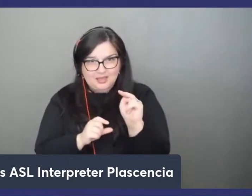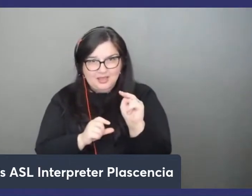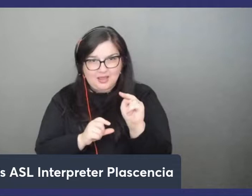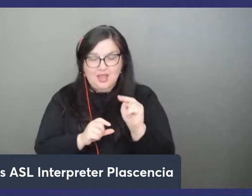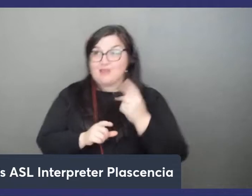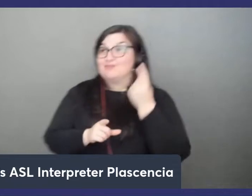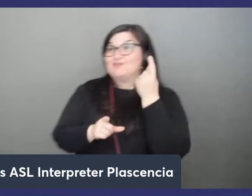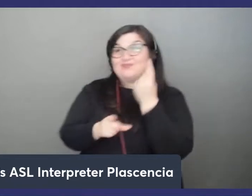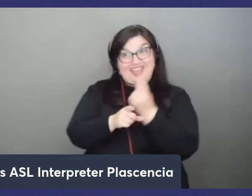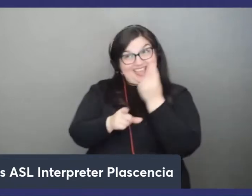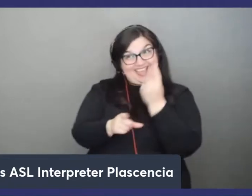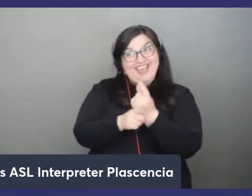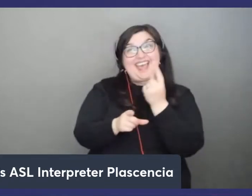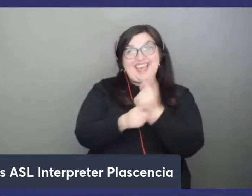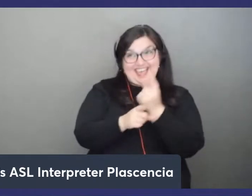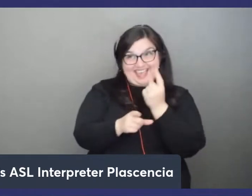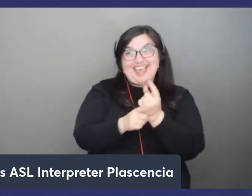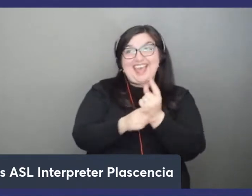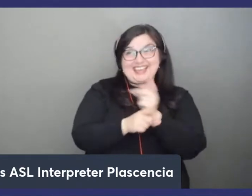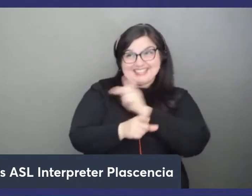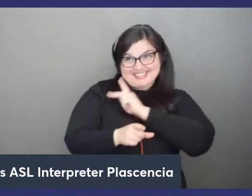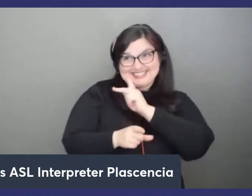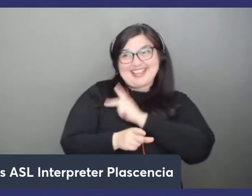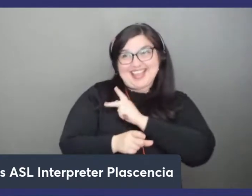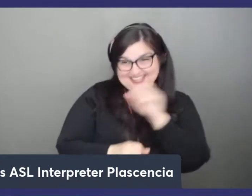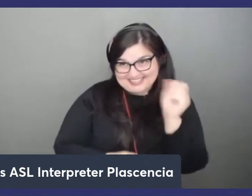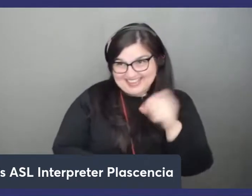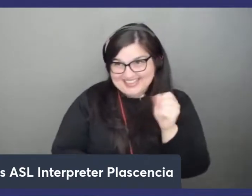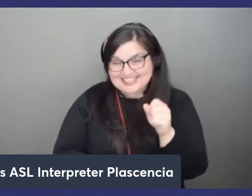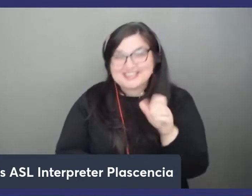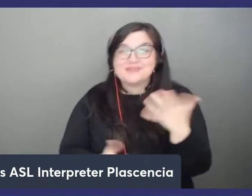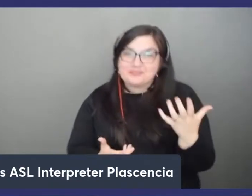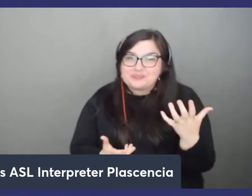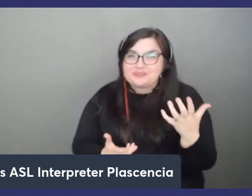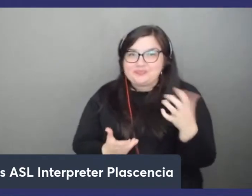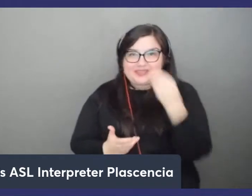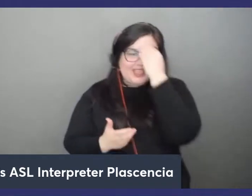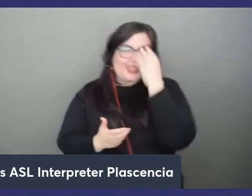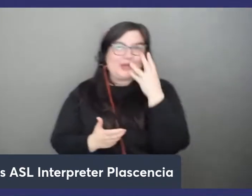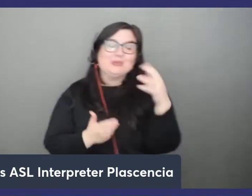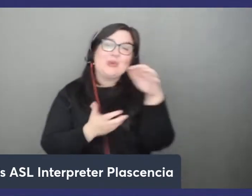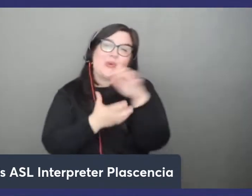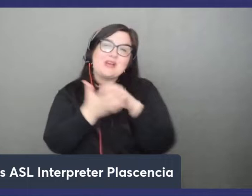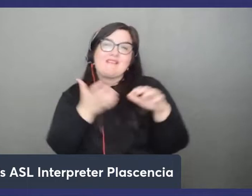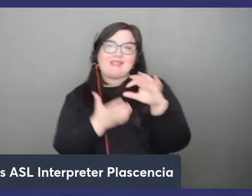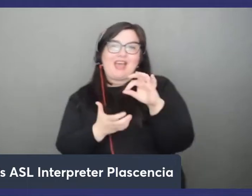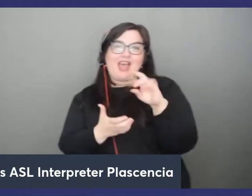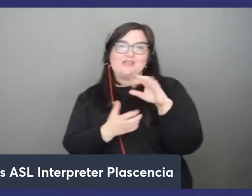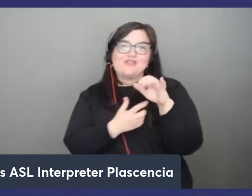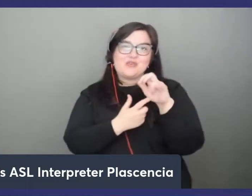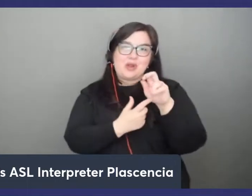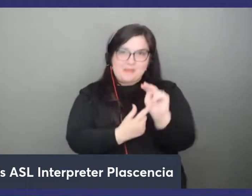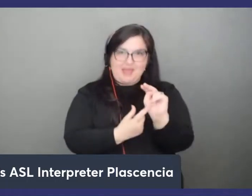So the magic lies in the CloudFormation topic. We've talked about that in our breaking news as well.